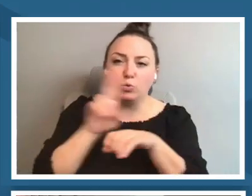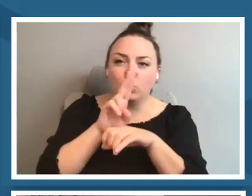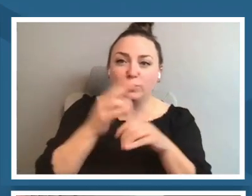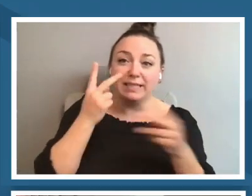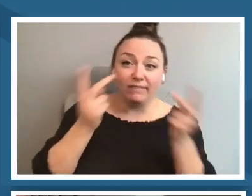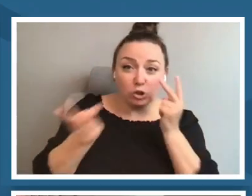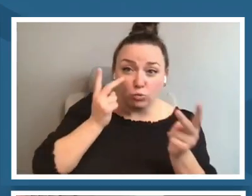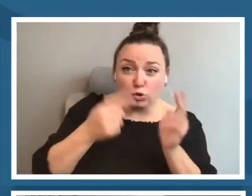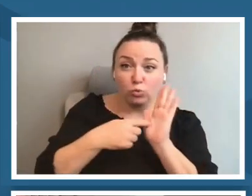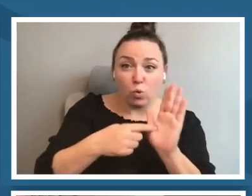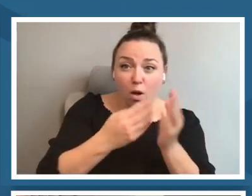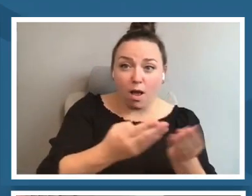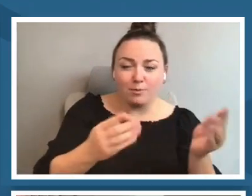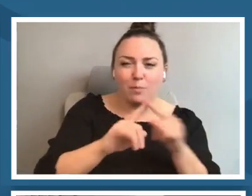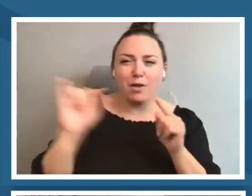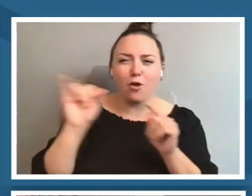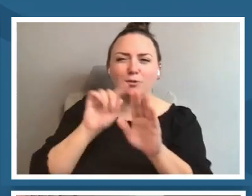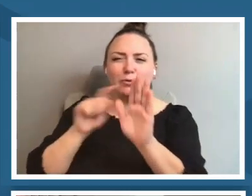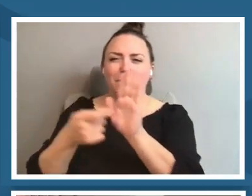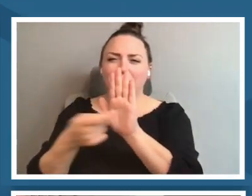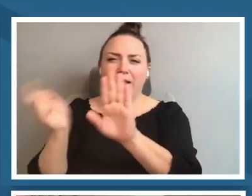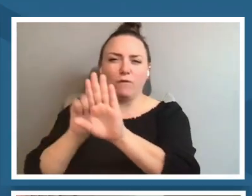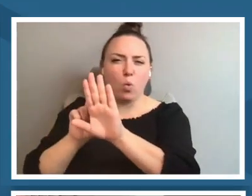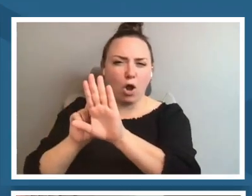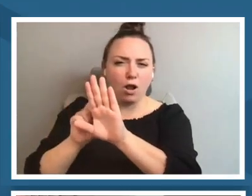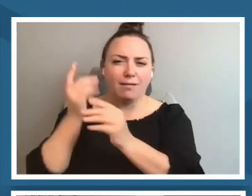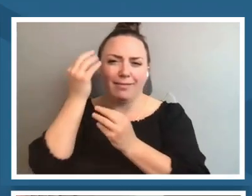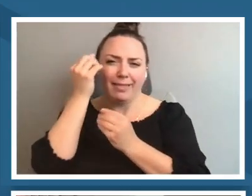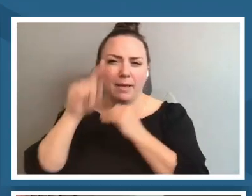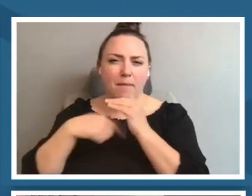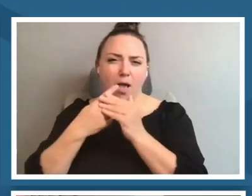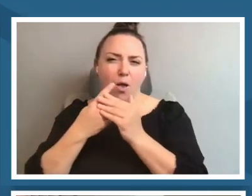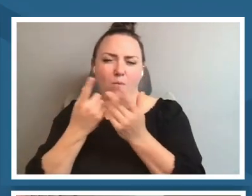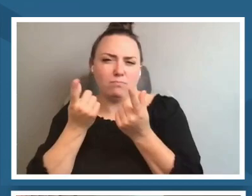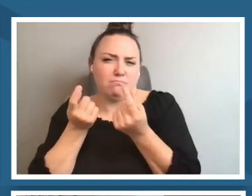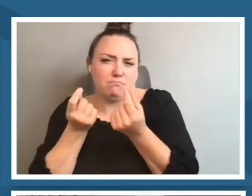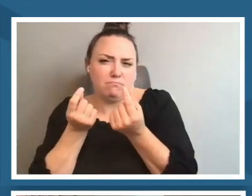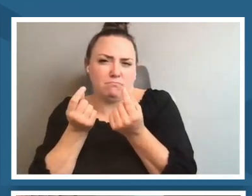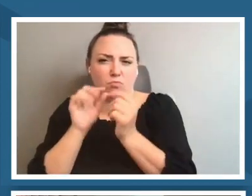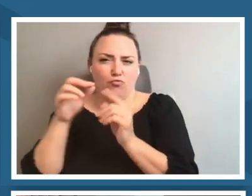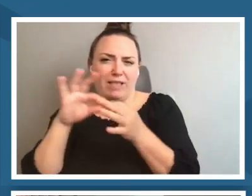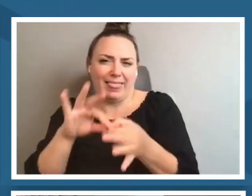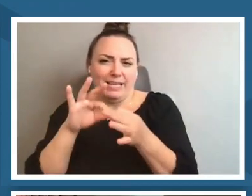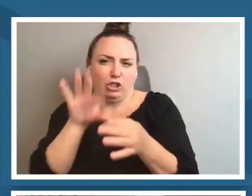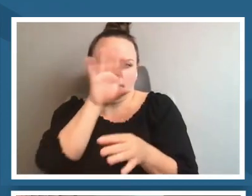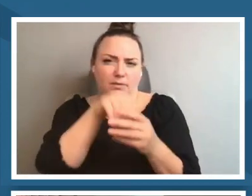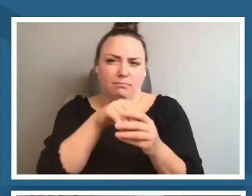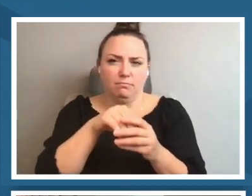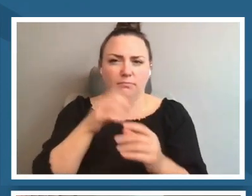also metaphorically to think about the relationships that go into the device so